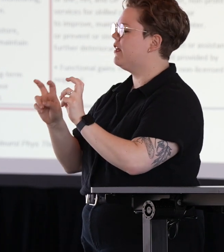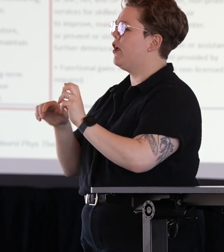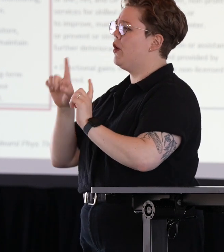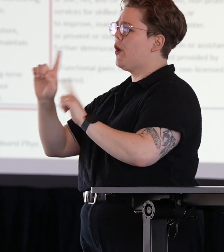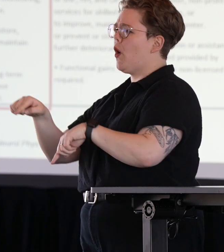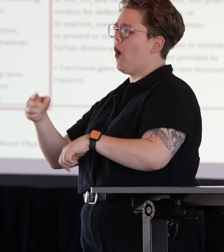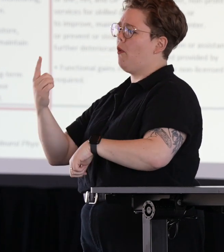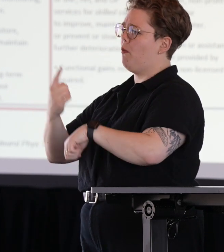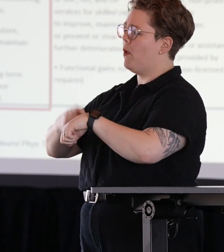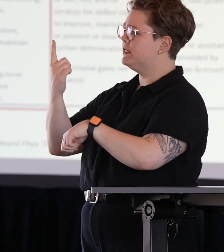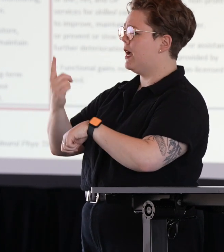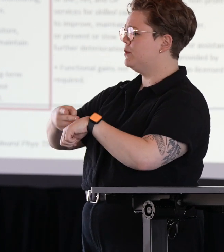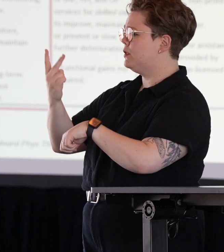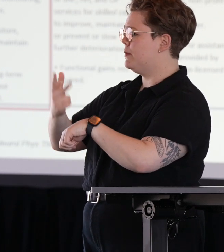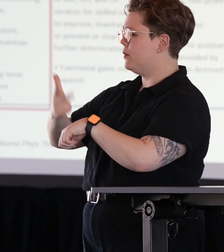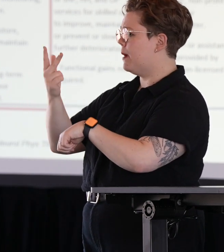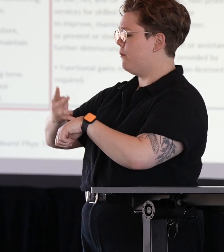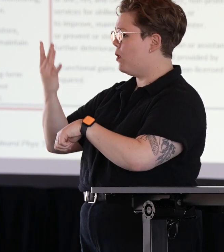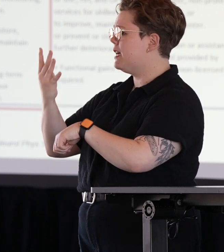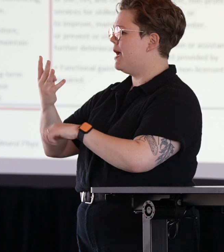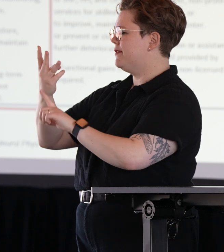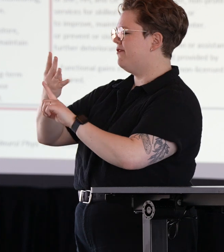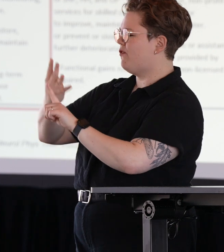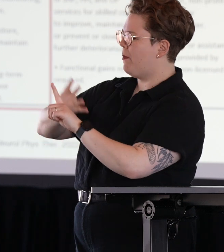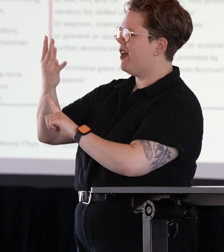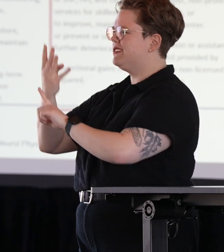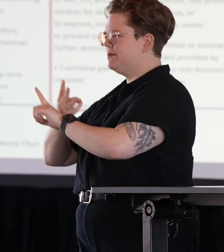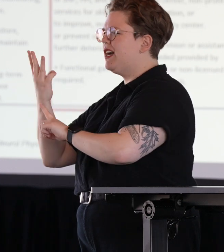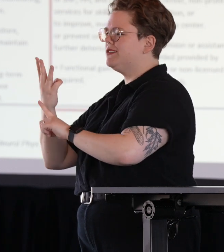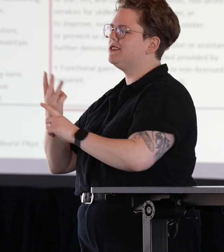visits every six to 12 months, so fairly infrequently. Model